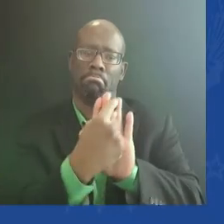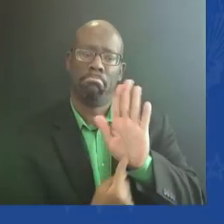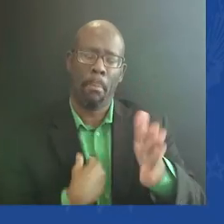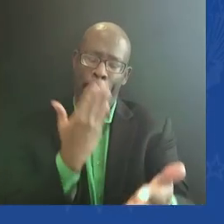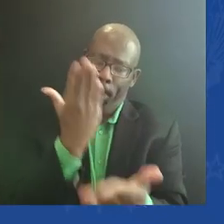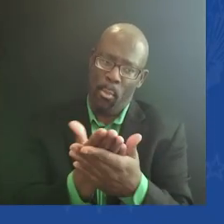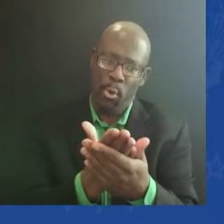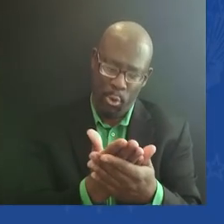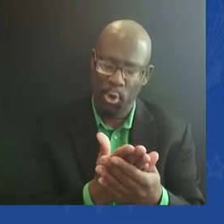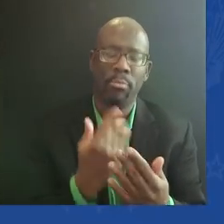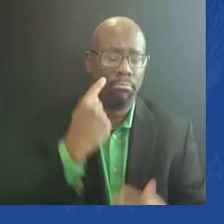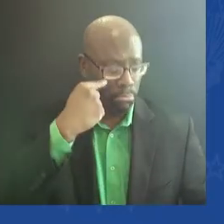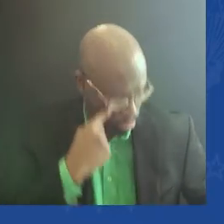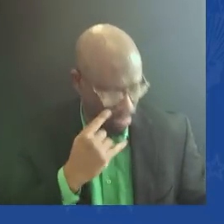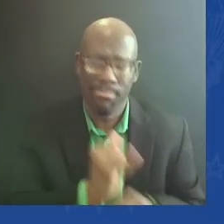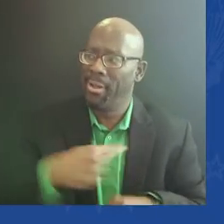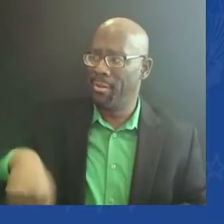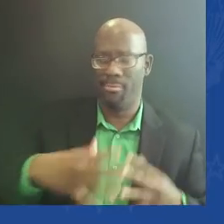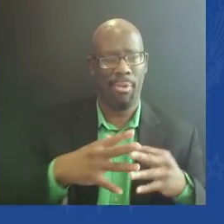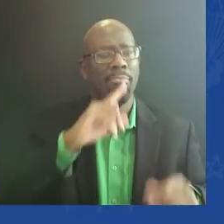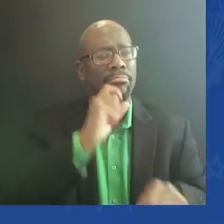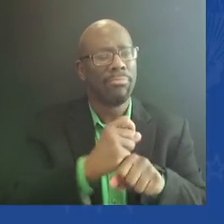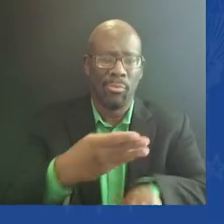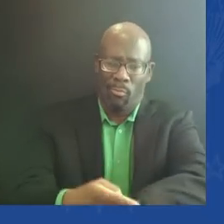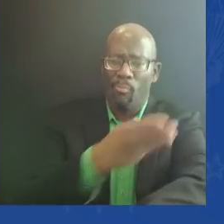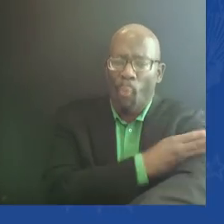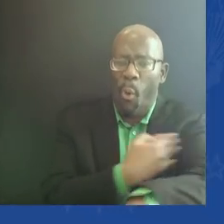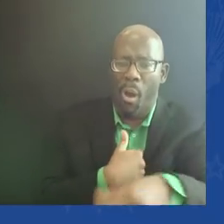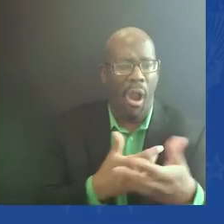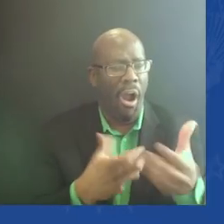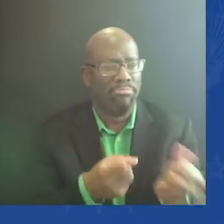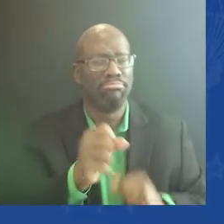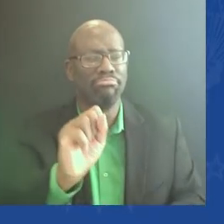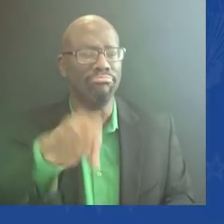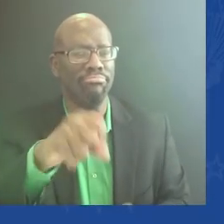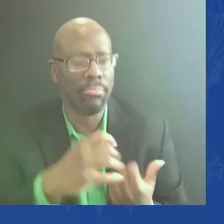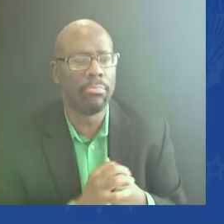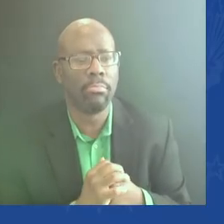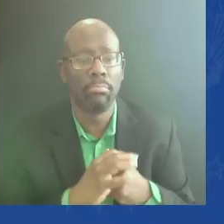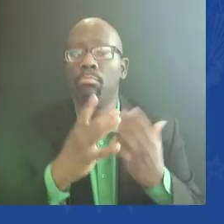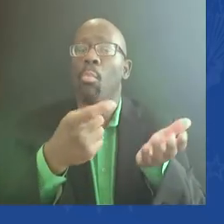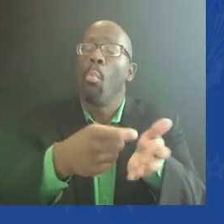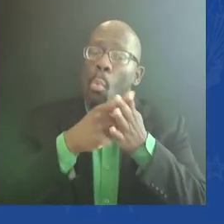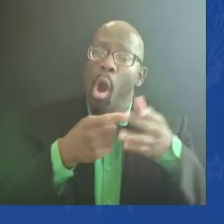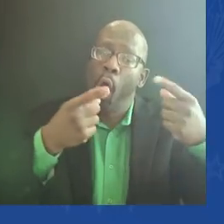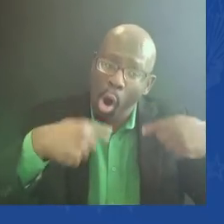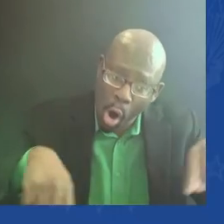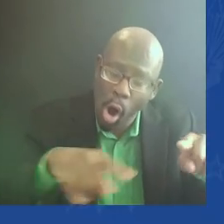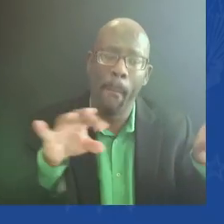But it's going to require us to continue to focus on what China is not doing, what Russia is not doing,